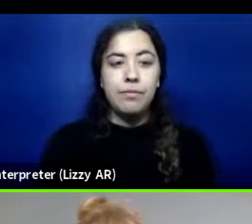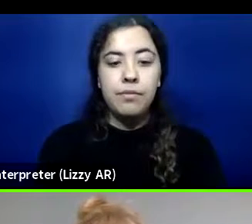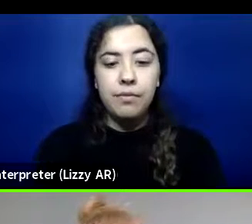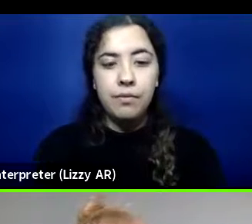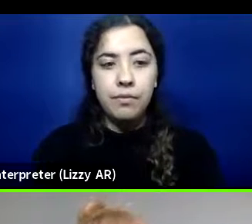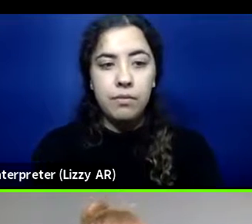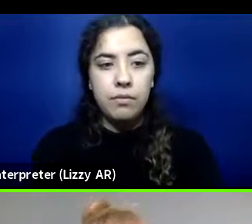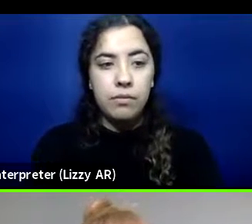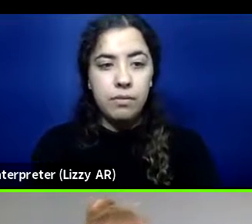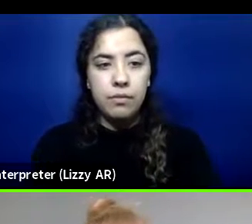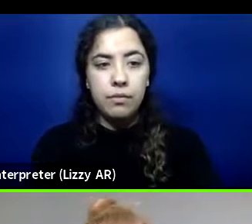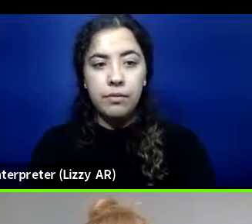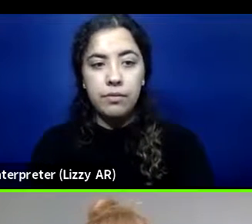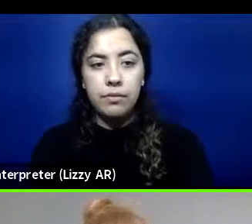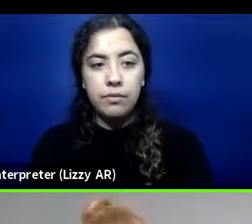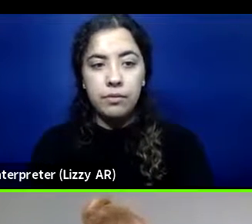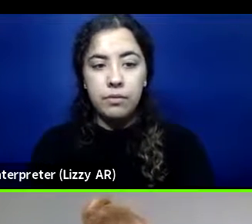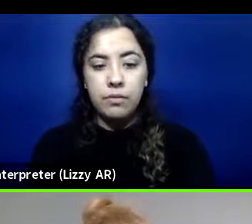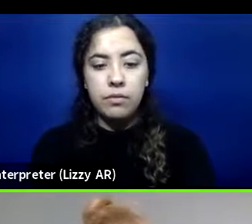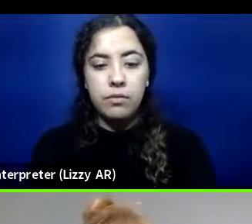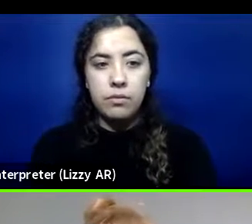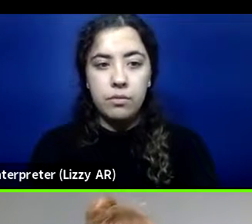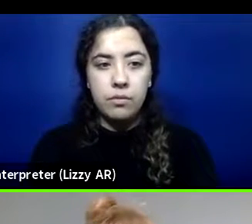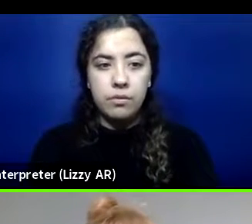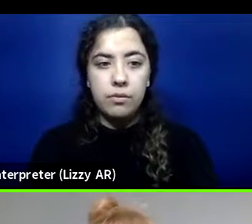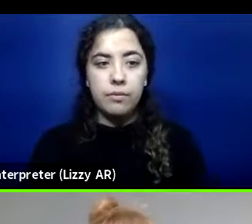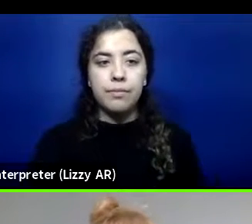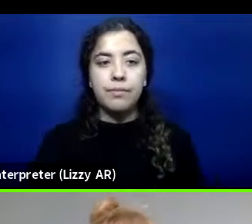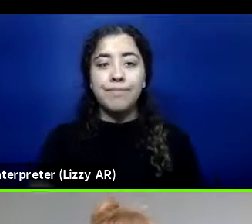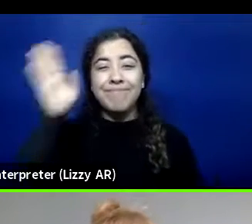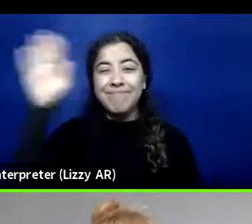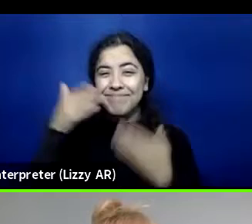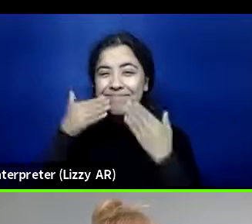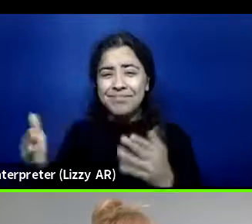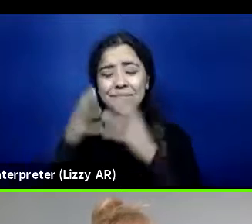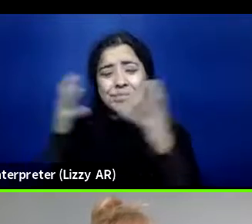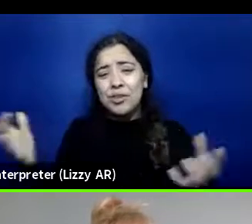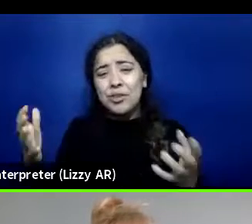And while I am no expert on digital accessibility